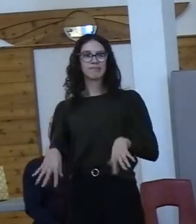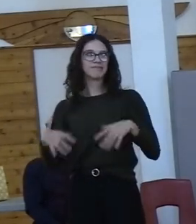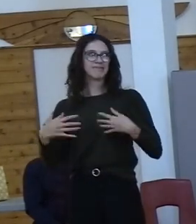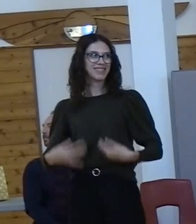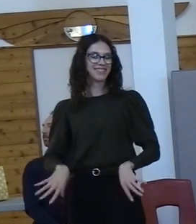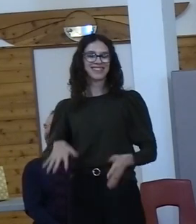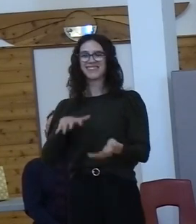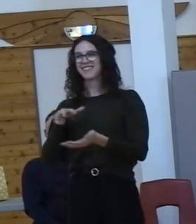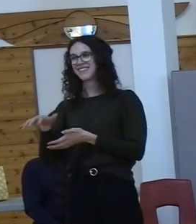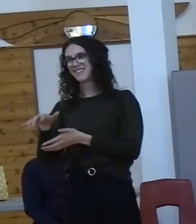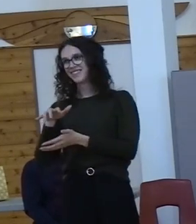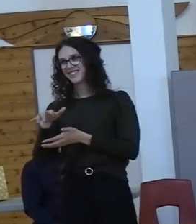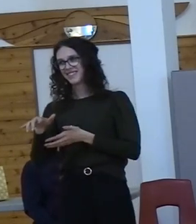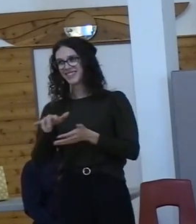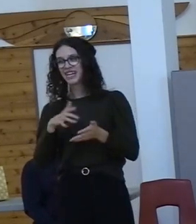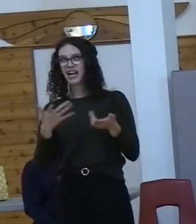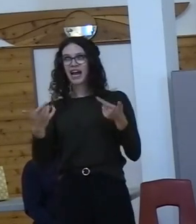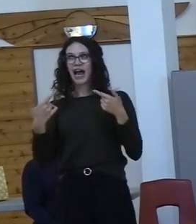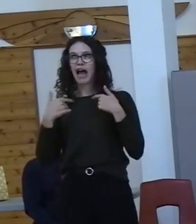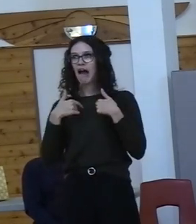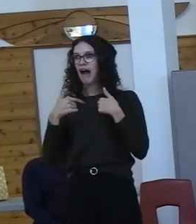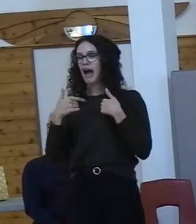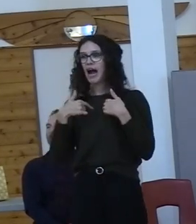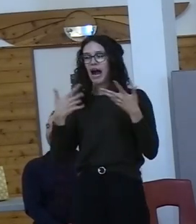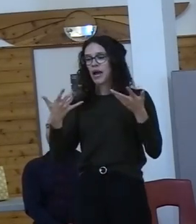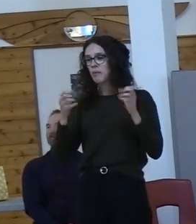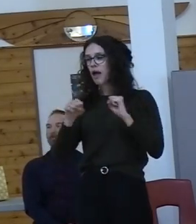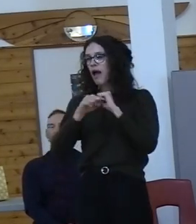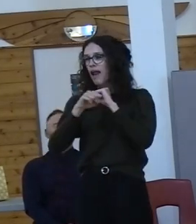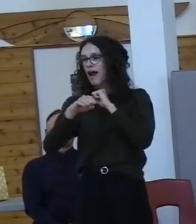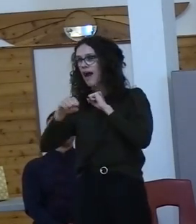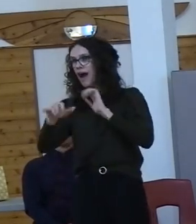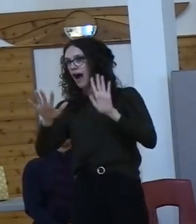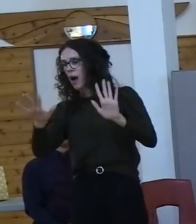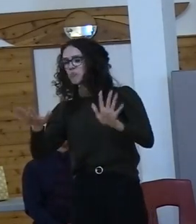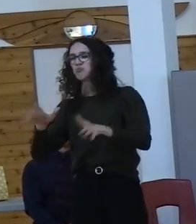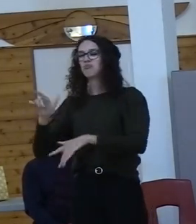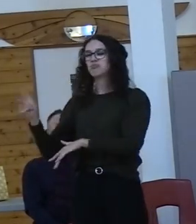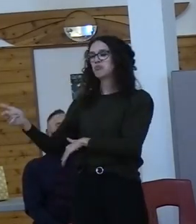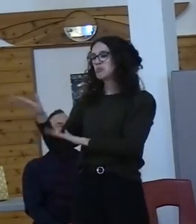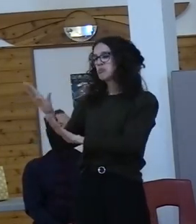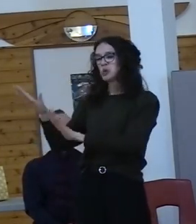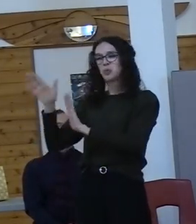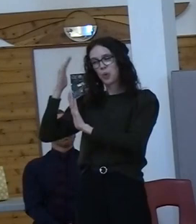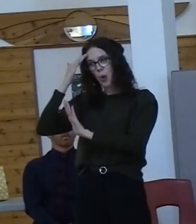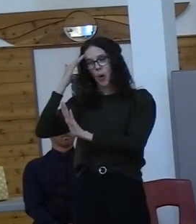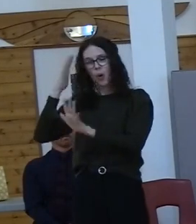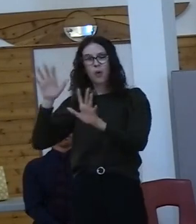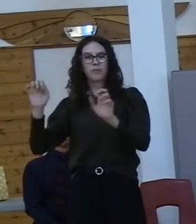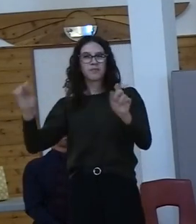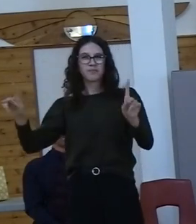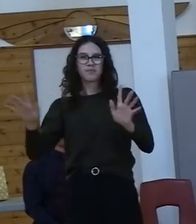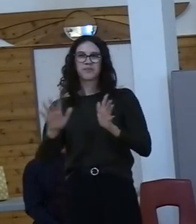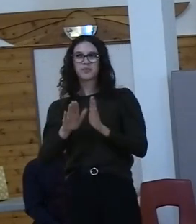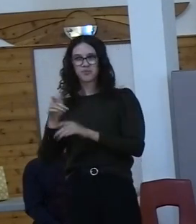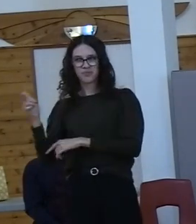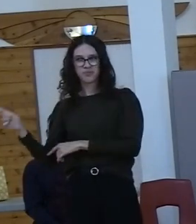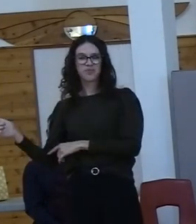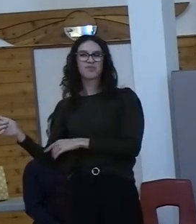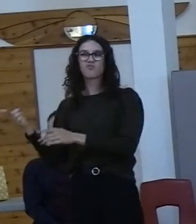These are community members and I would say so much more. We all know what we need to do in this community.